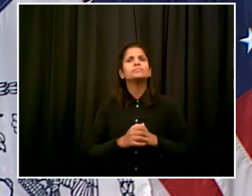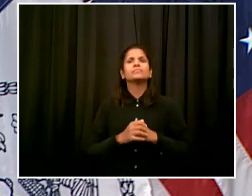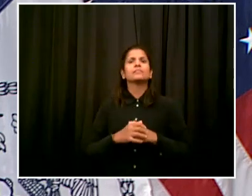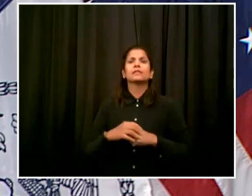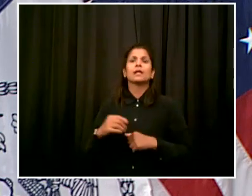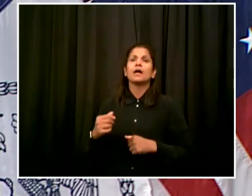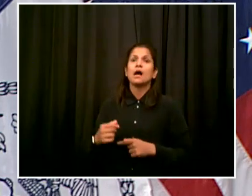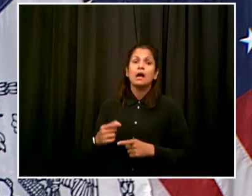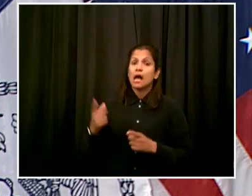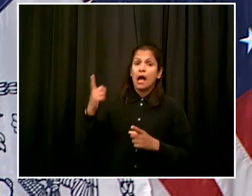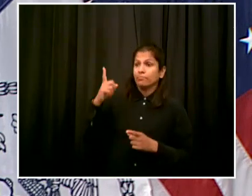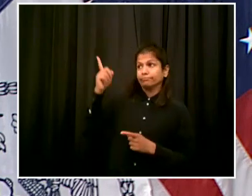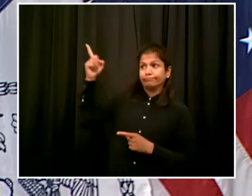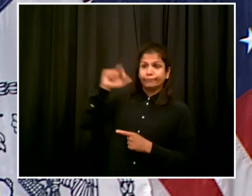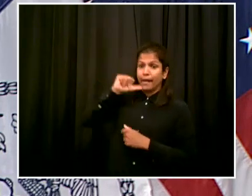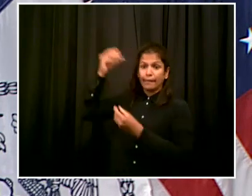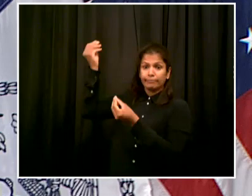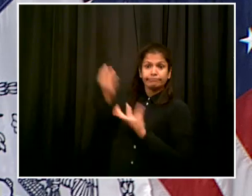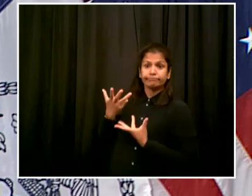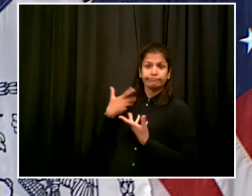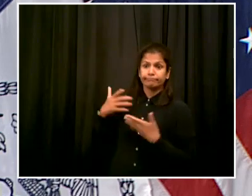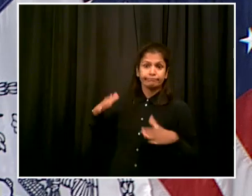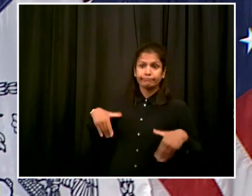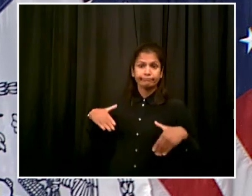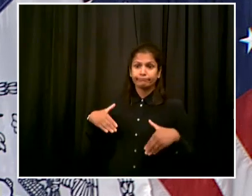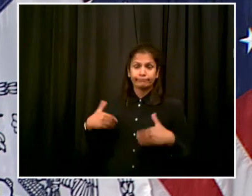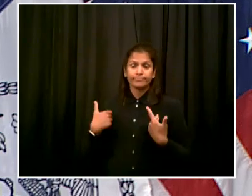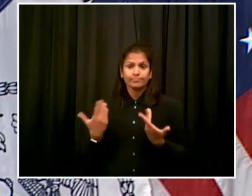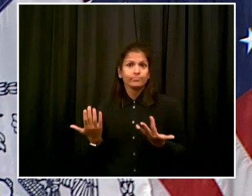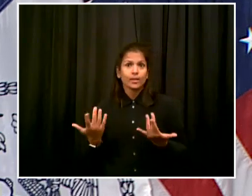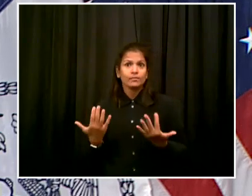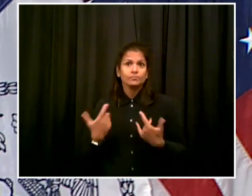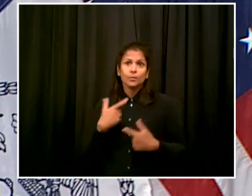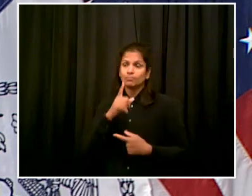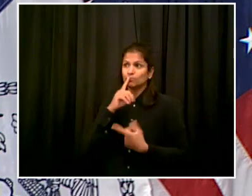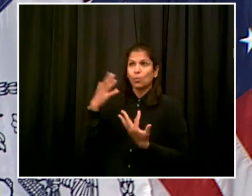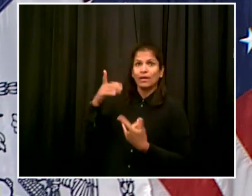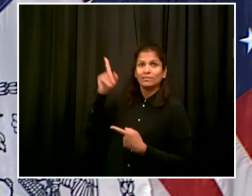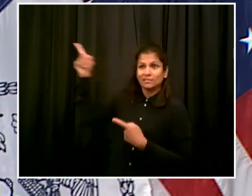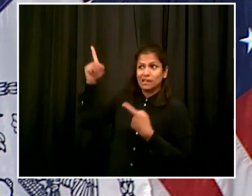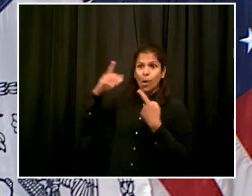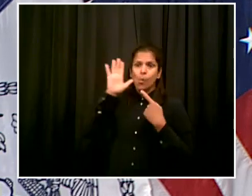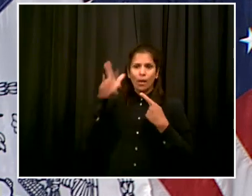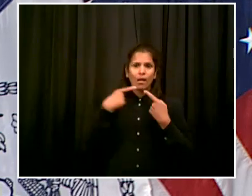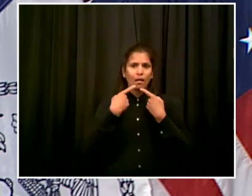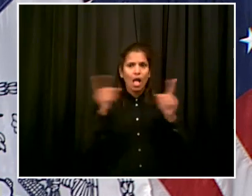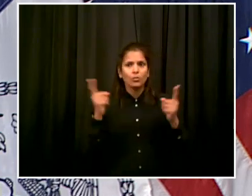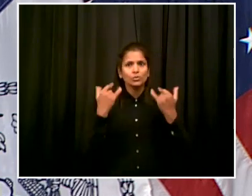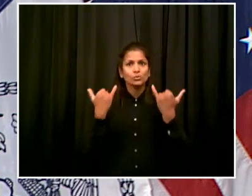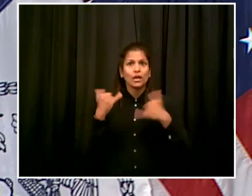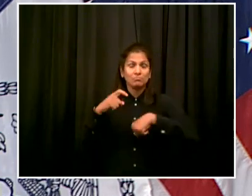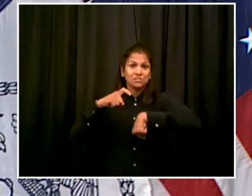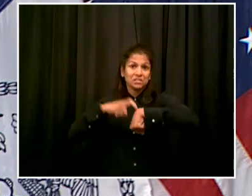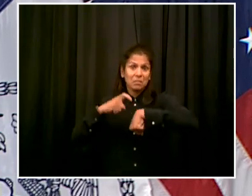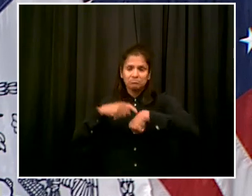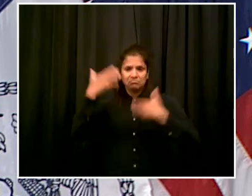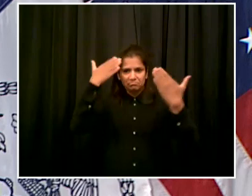GOING TO BE OR IS THIS GOING TO BE A BIG SURPRISE? I HAVE NOT HEARD FROM HIM HENRY. HE SDAI HEWOD UL GIVE AN